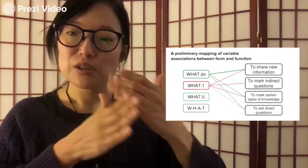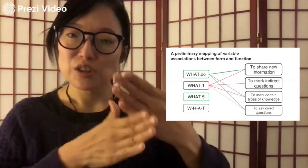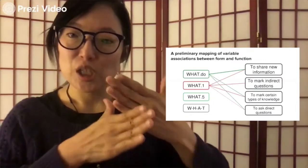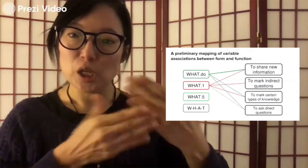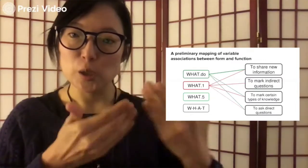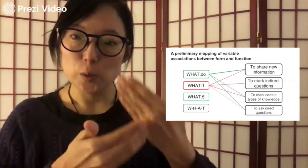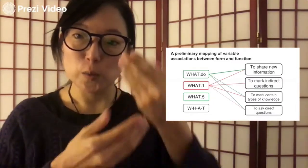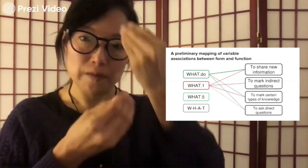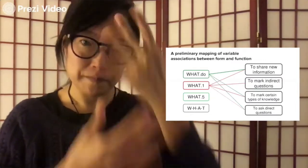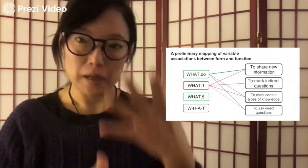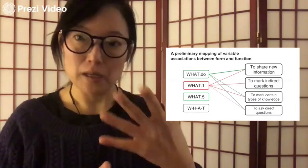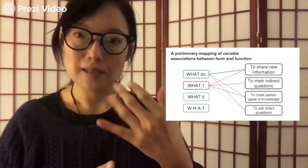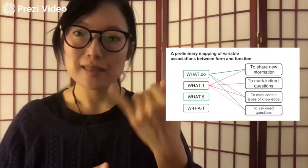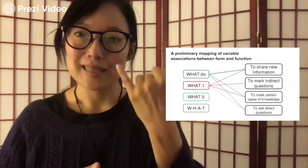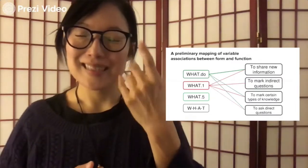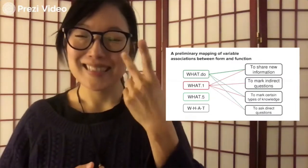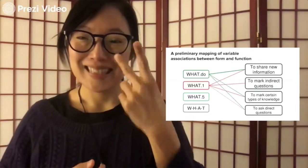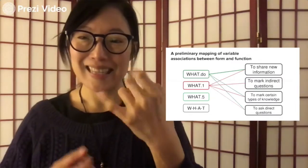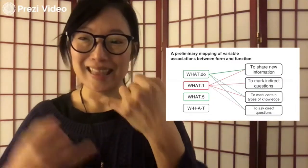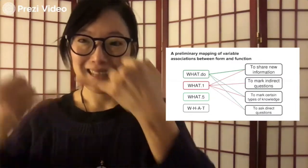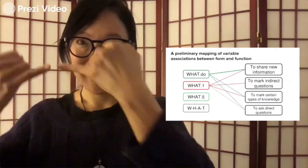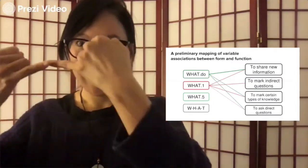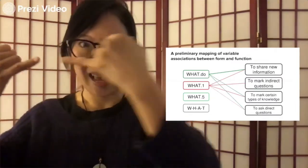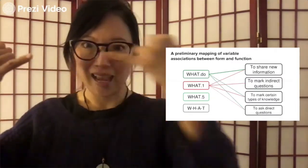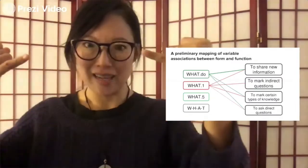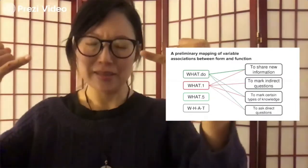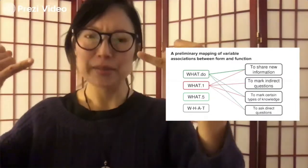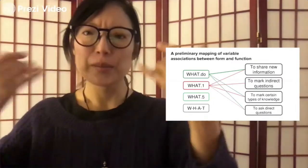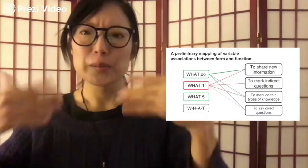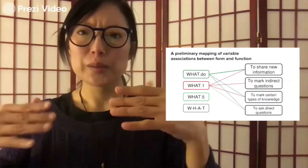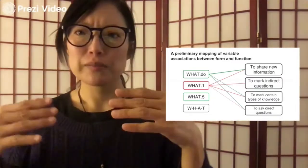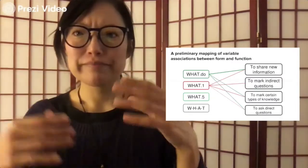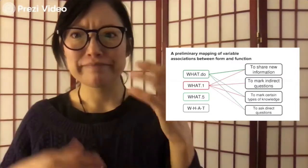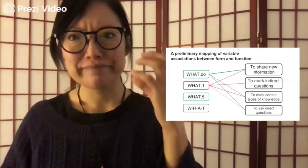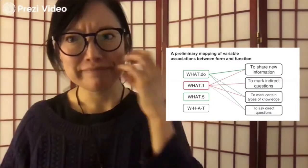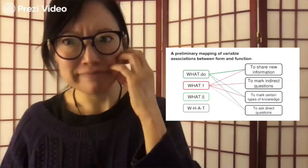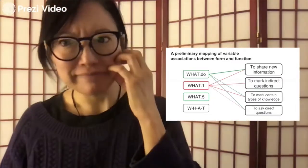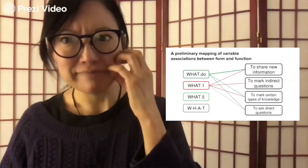the box for share new information are the most common